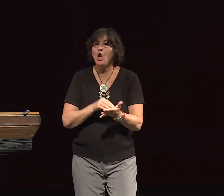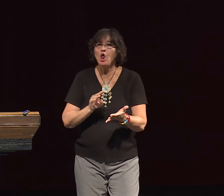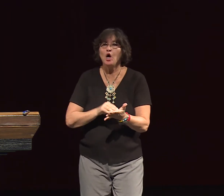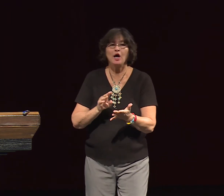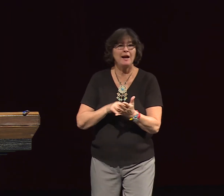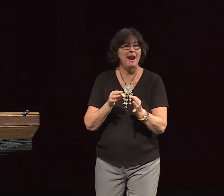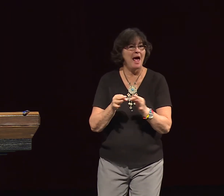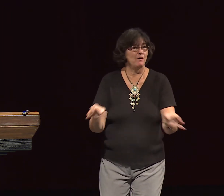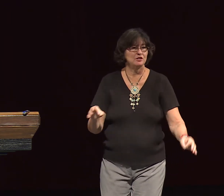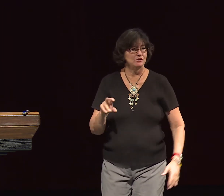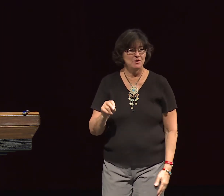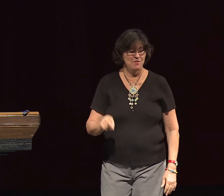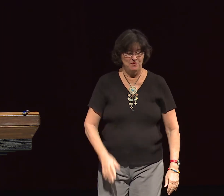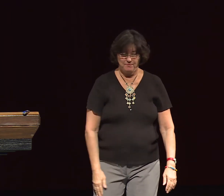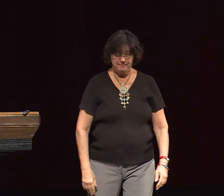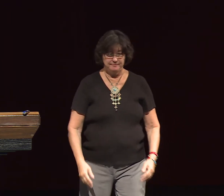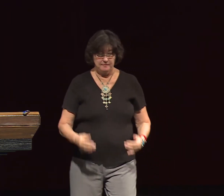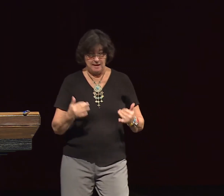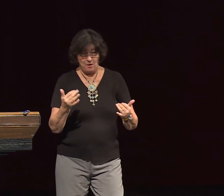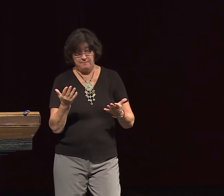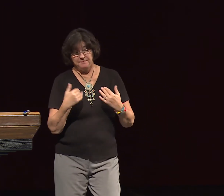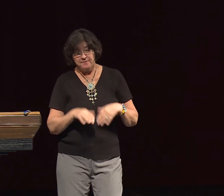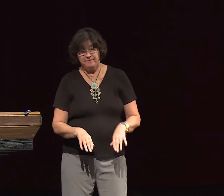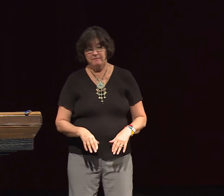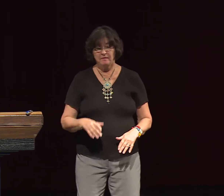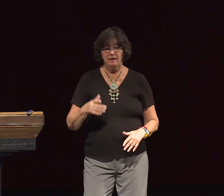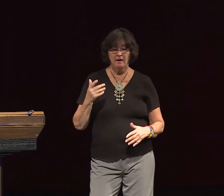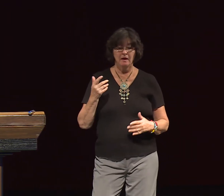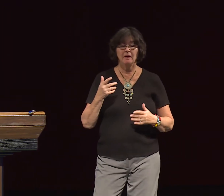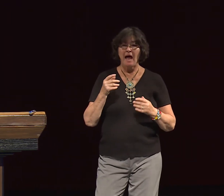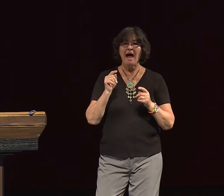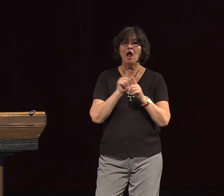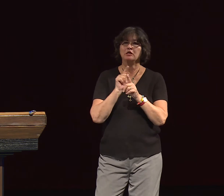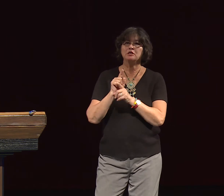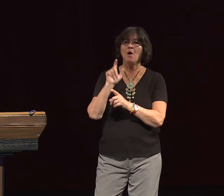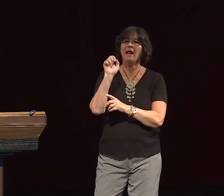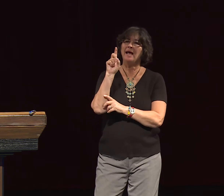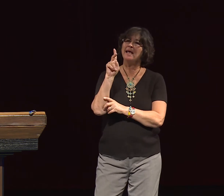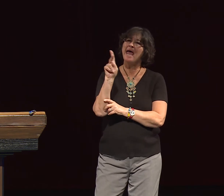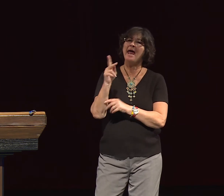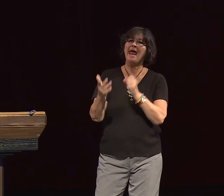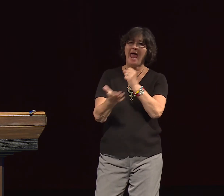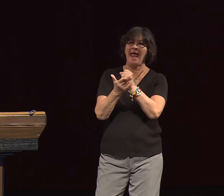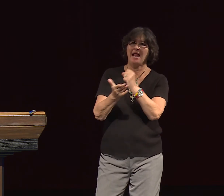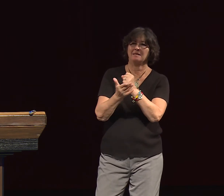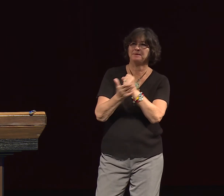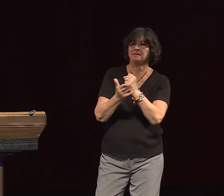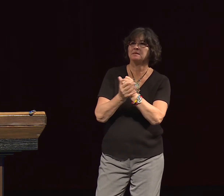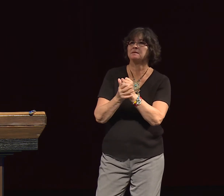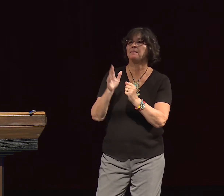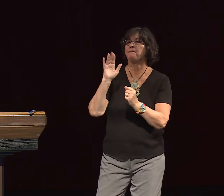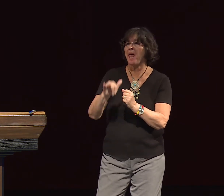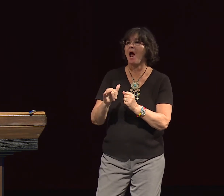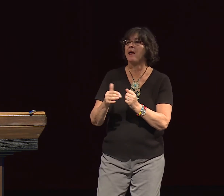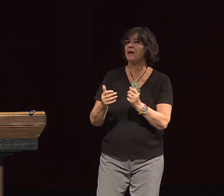Children are not to go into school and learn the language when they get there. So, LEAD-K can help this process